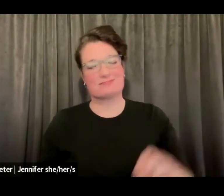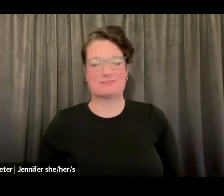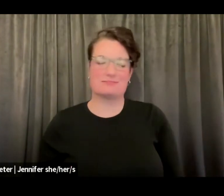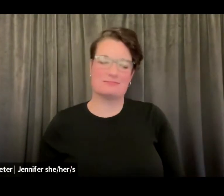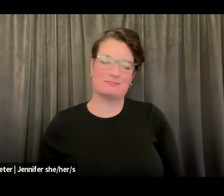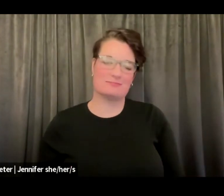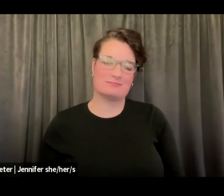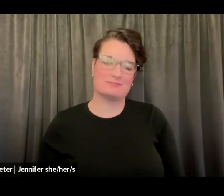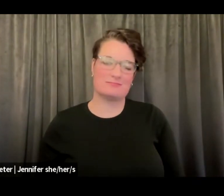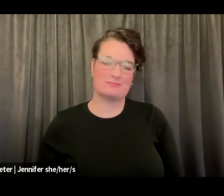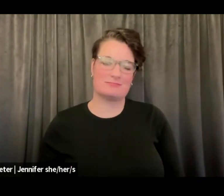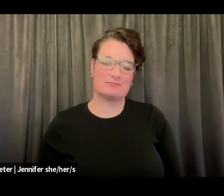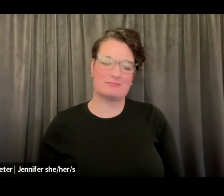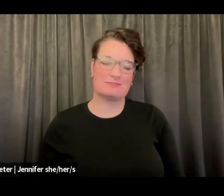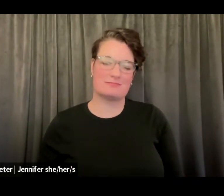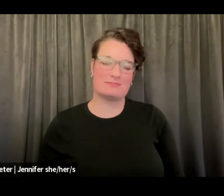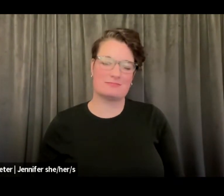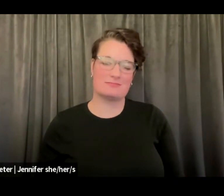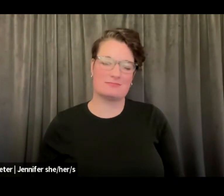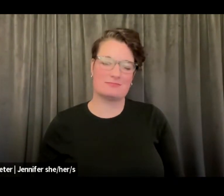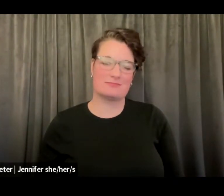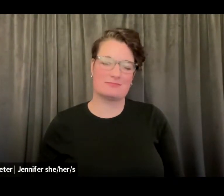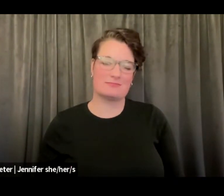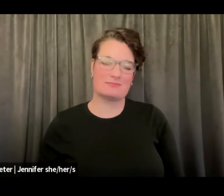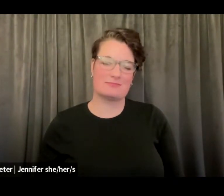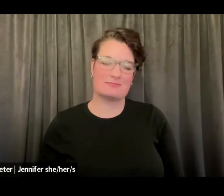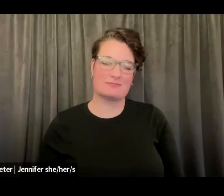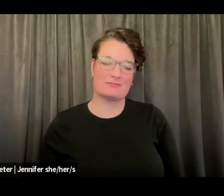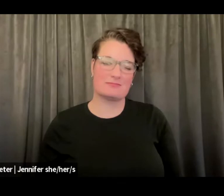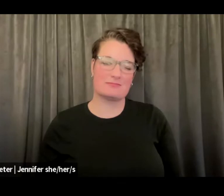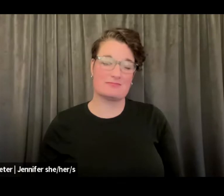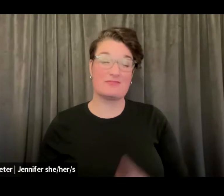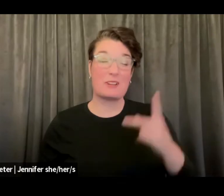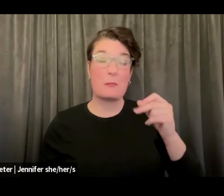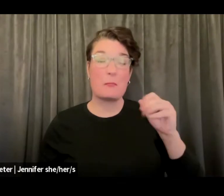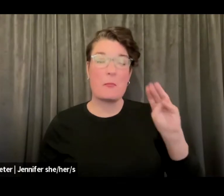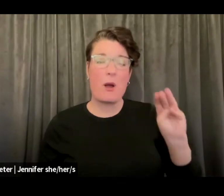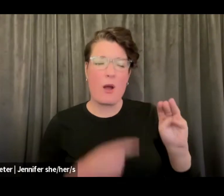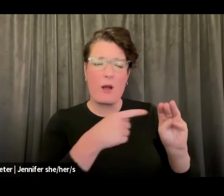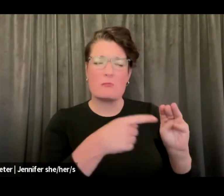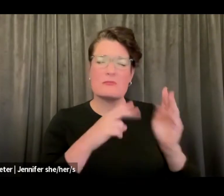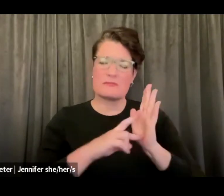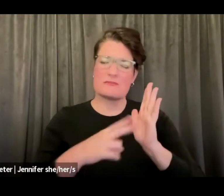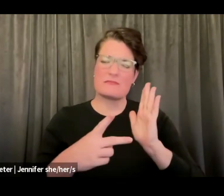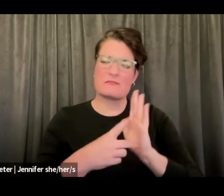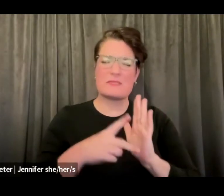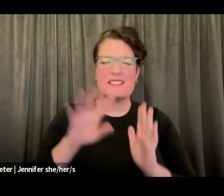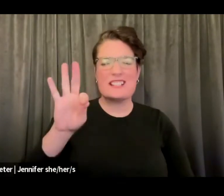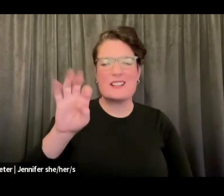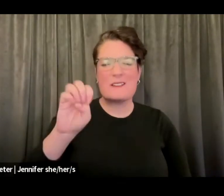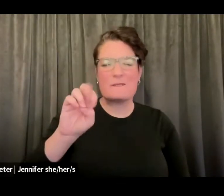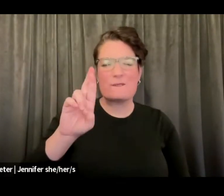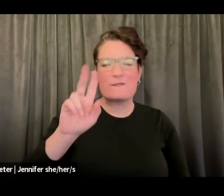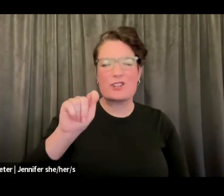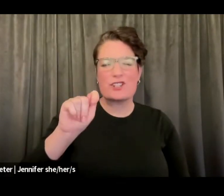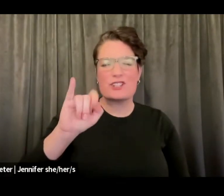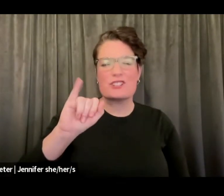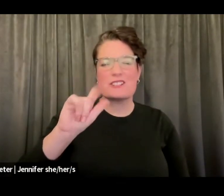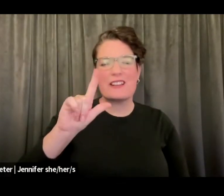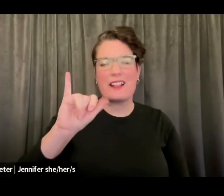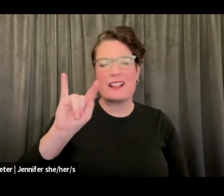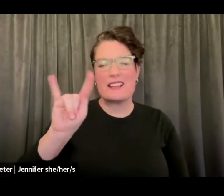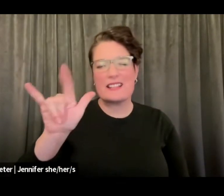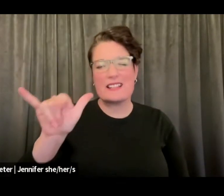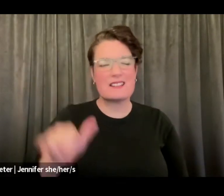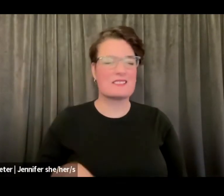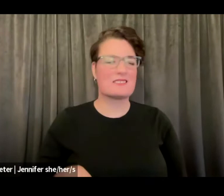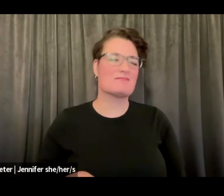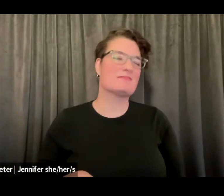take in this sign of fertility of love of abundance.